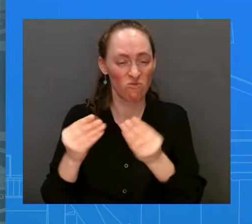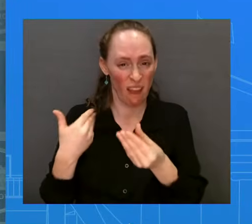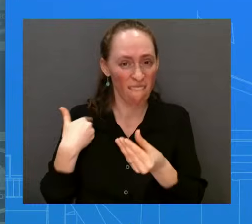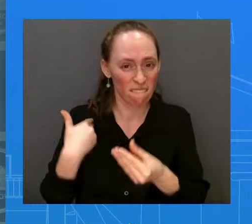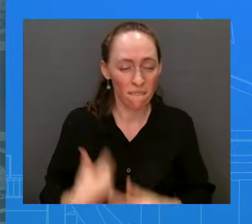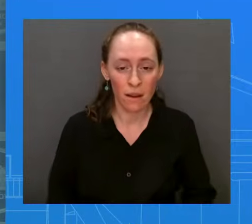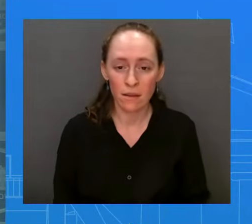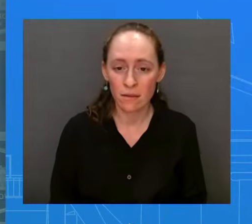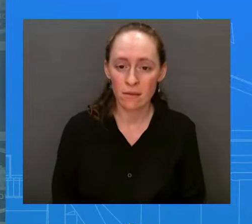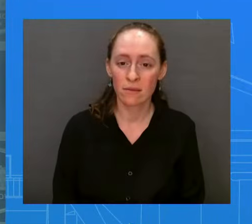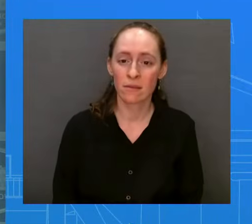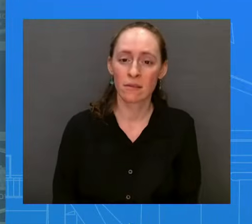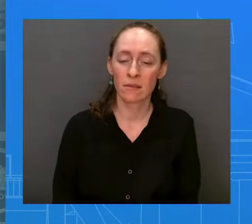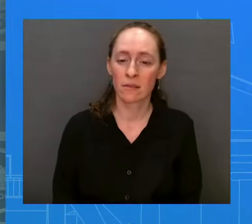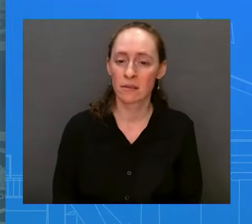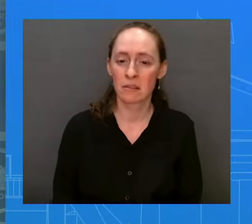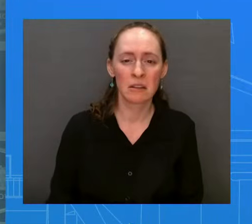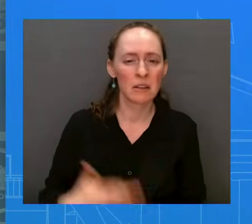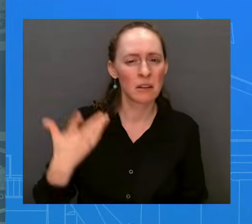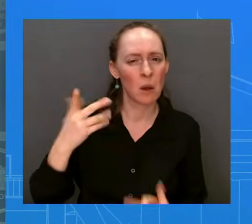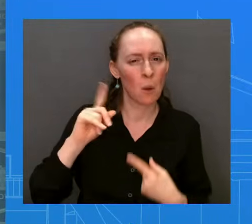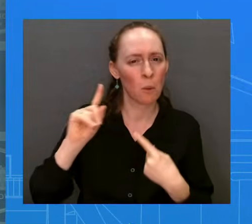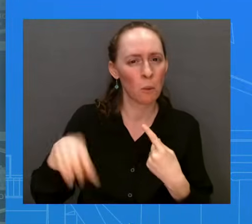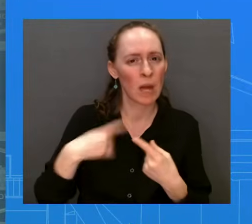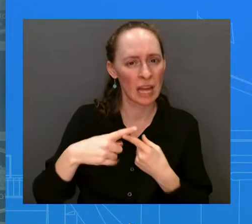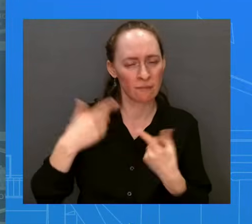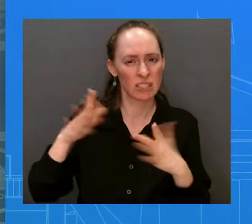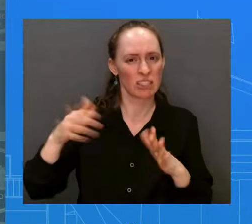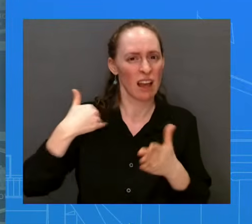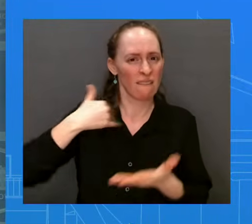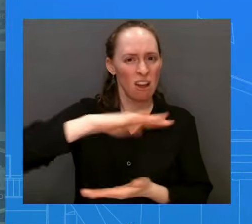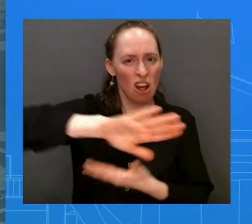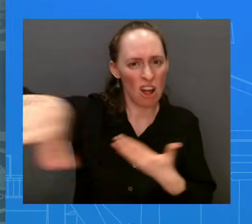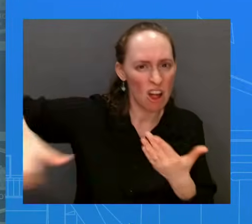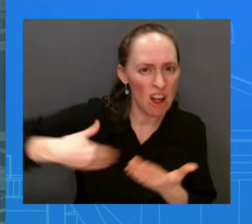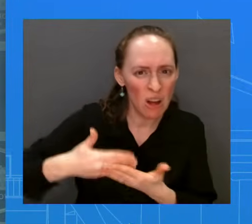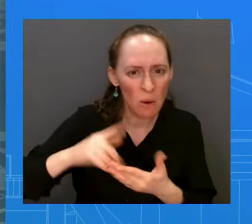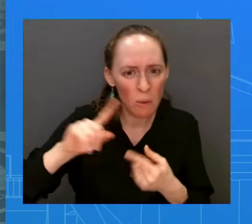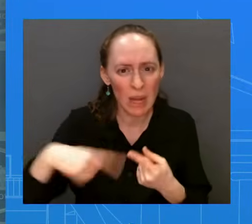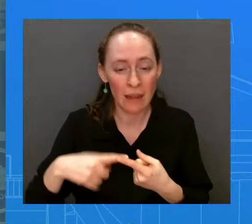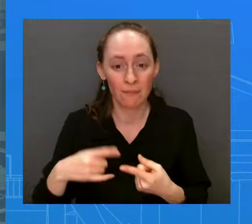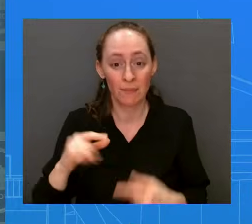if I could tell you that, I'd be a very wealthy man. I mean, it's going to -- it could take -- it could take a long time,